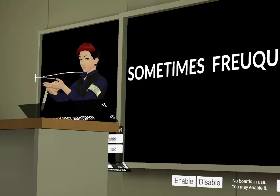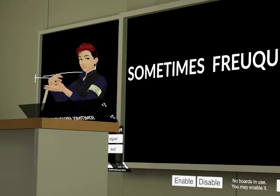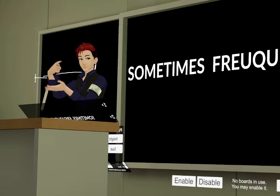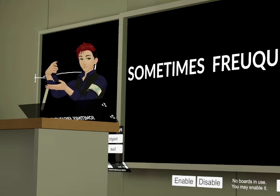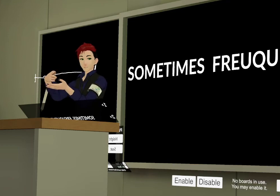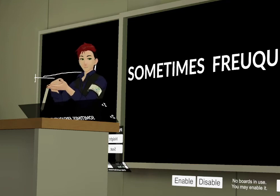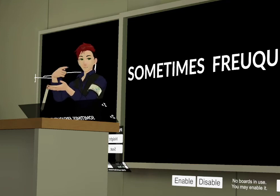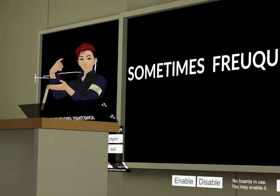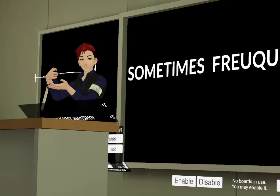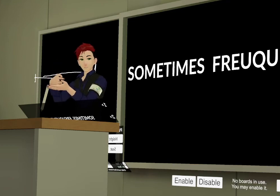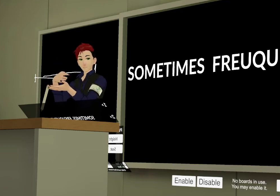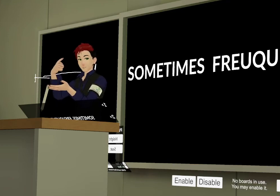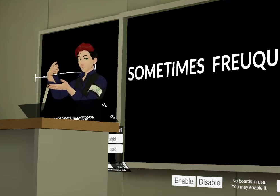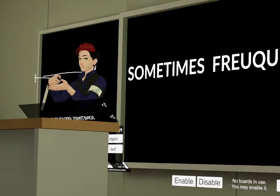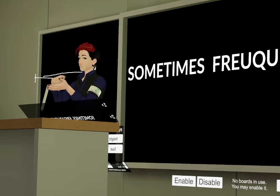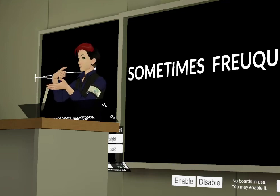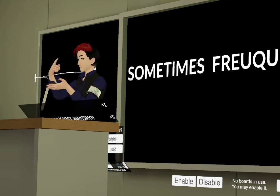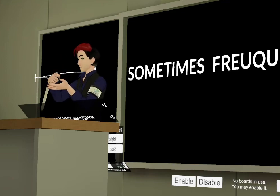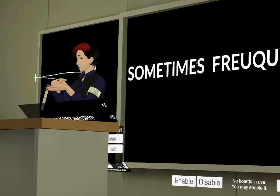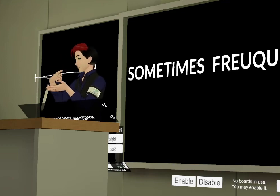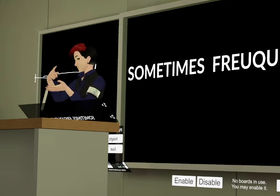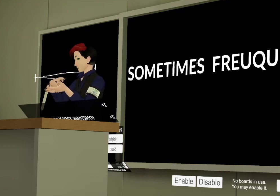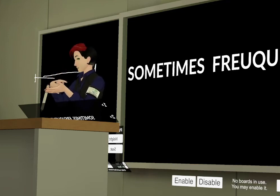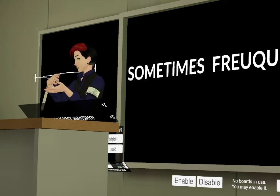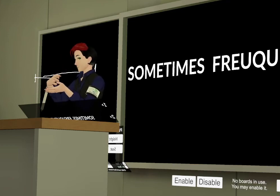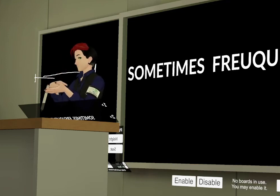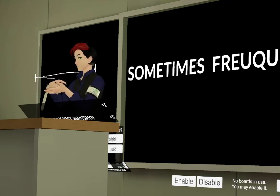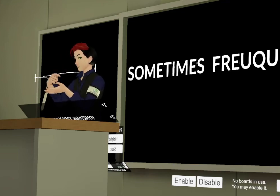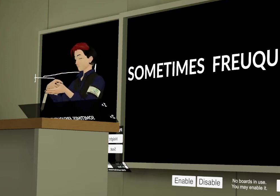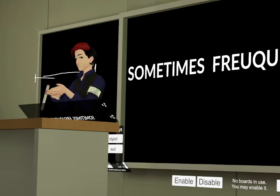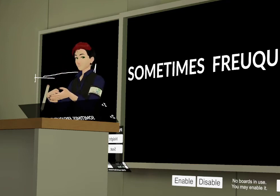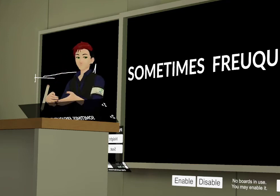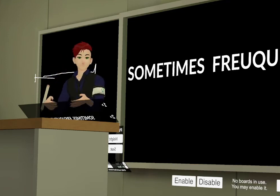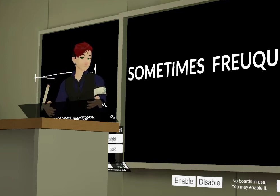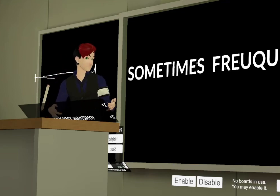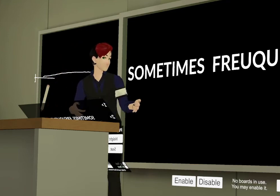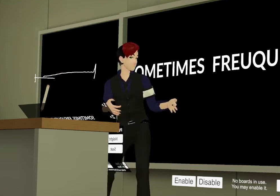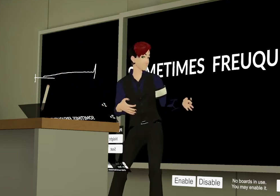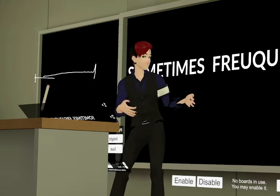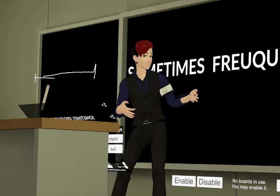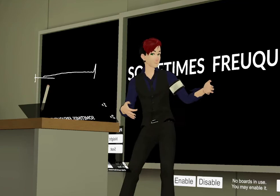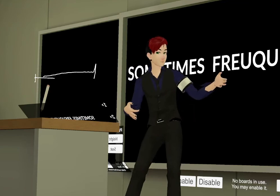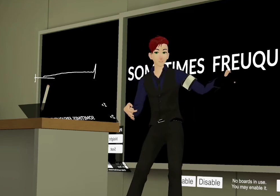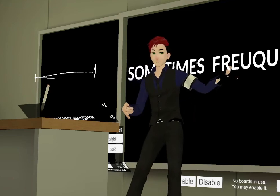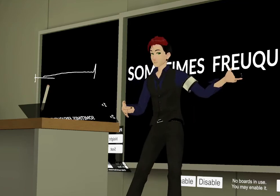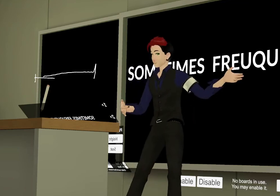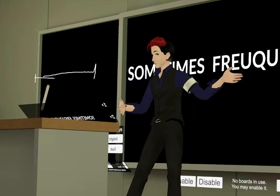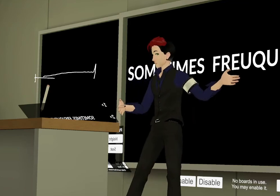happening every now and then it's just going to go in a circle saying yeah sometimes right now if we're going to say it frequently